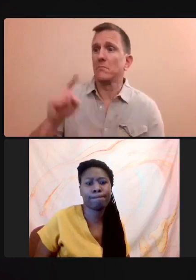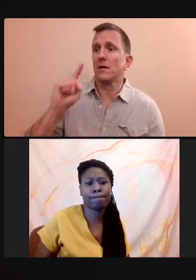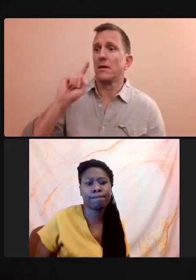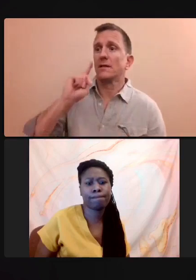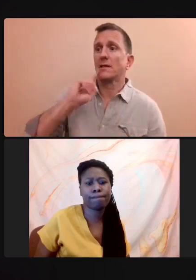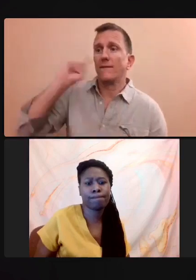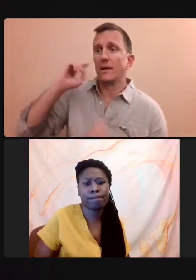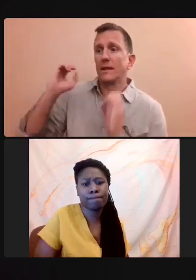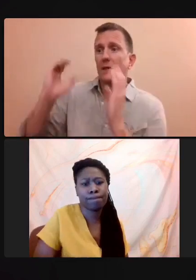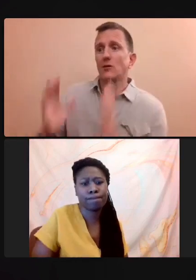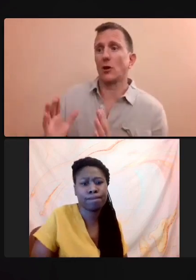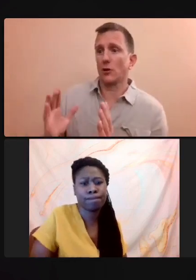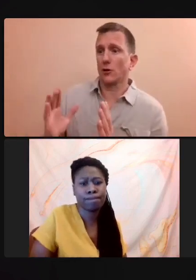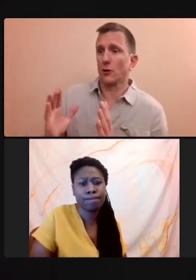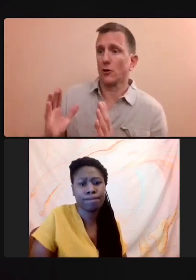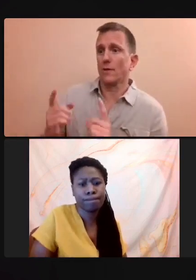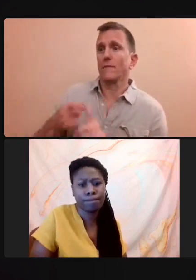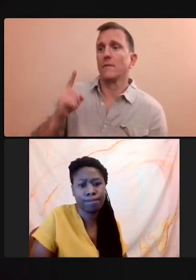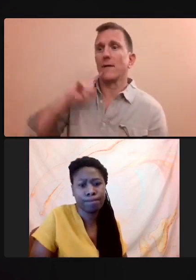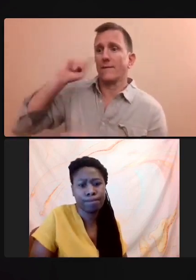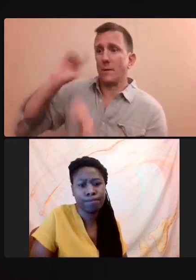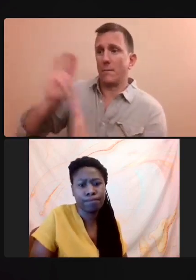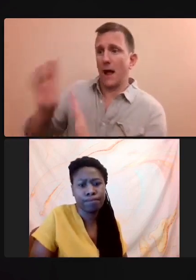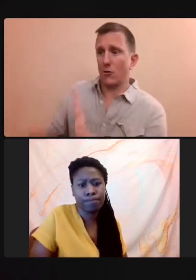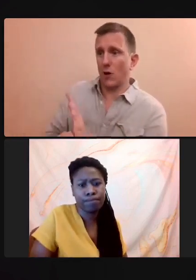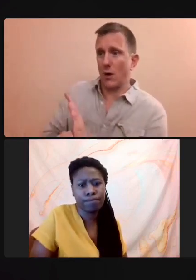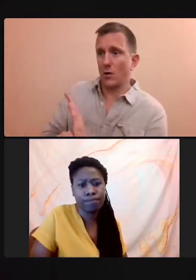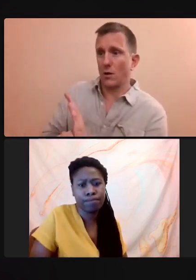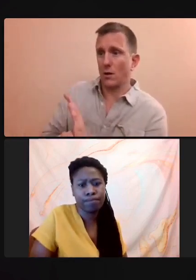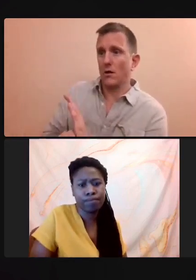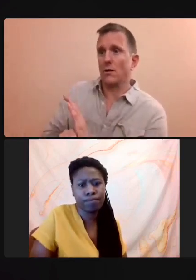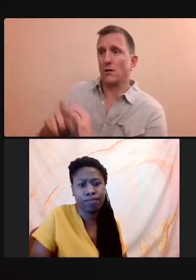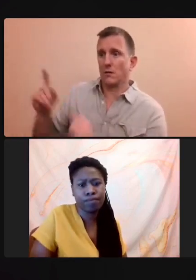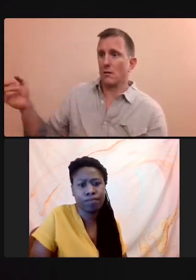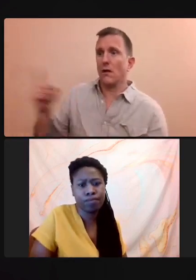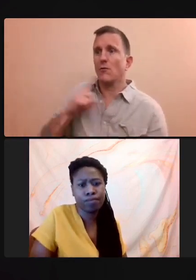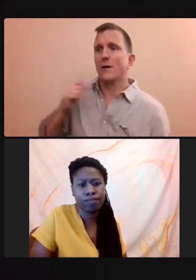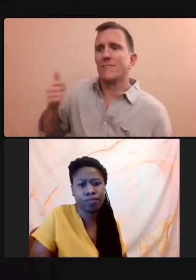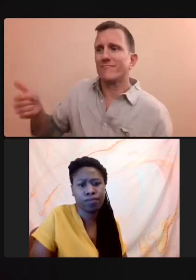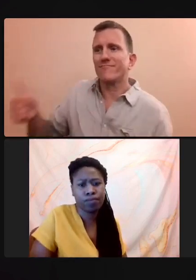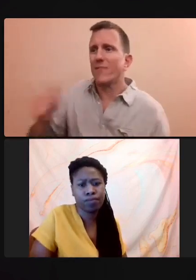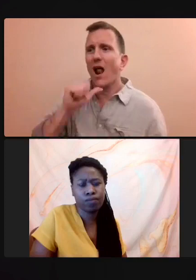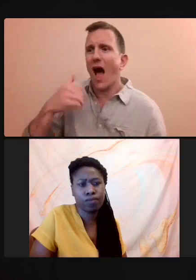education classes that are required that have hearing instructors. But I should be looking